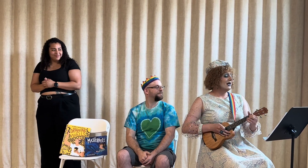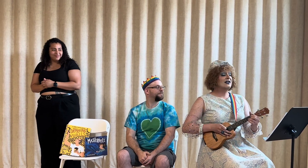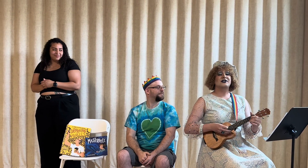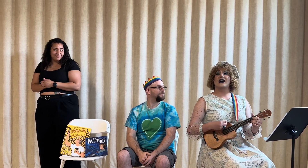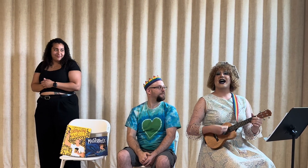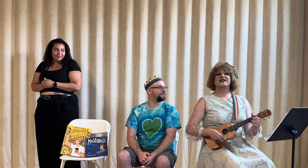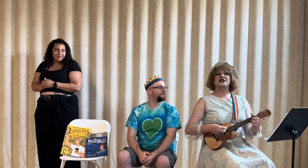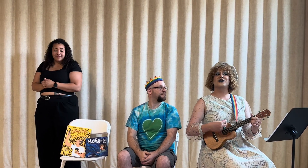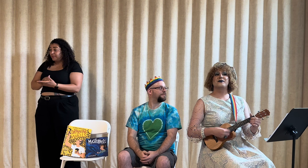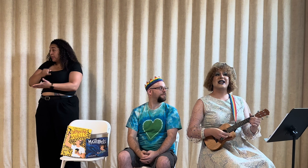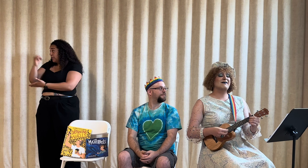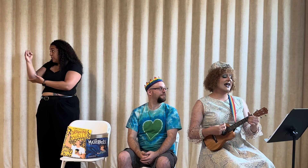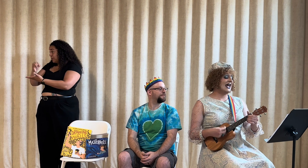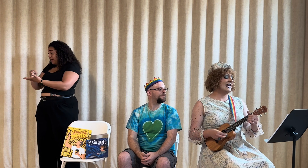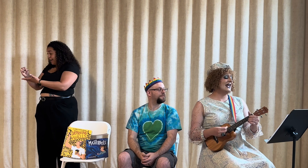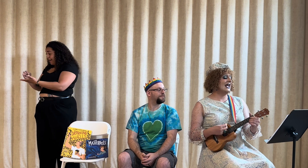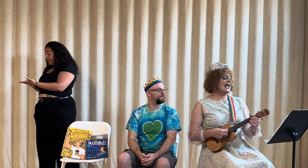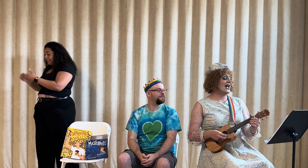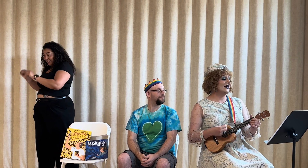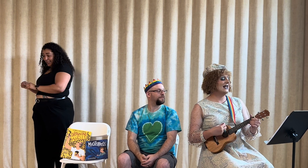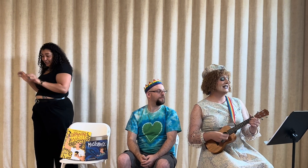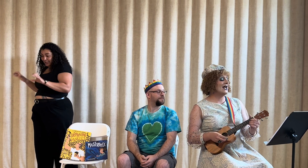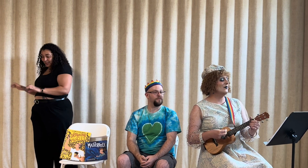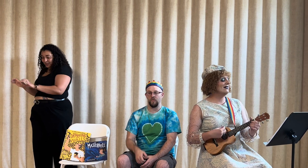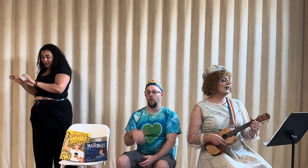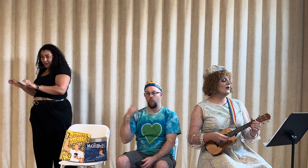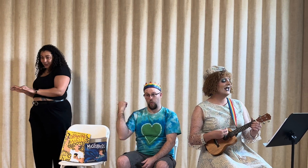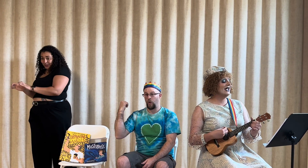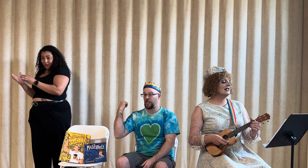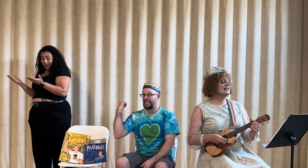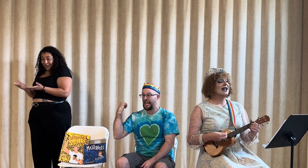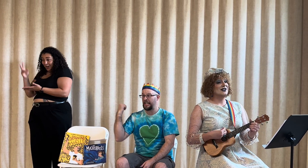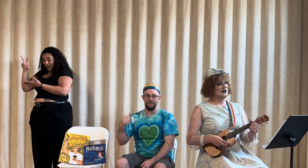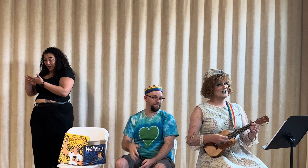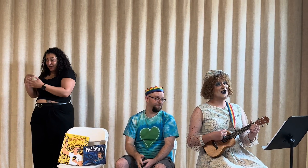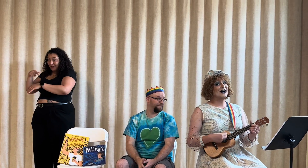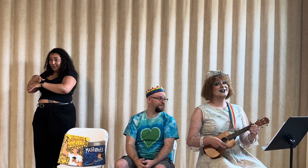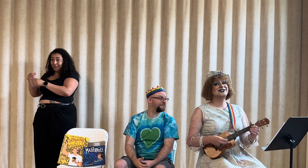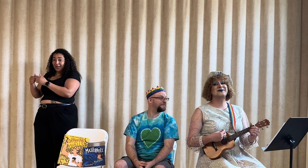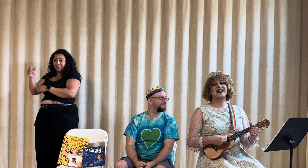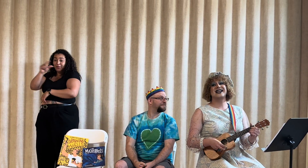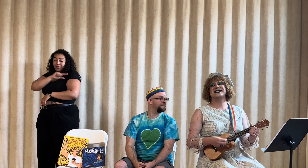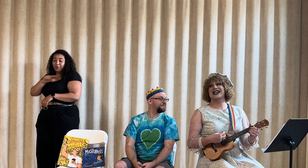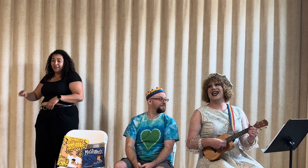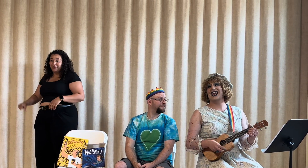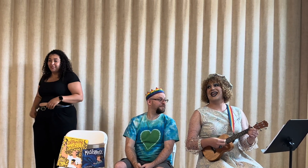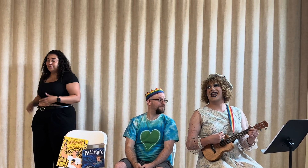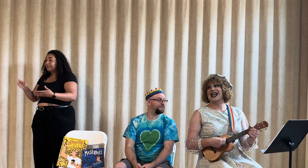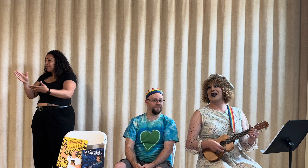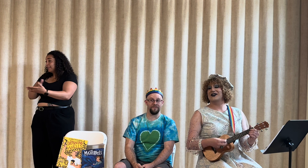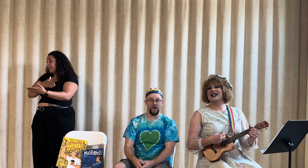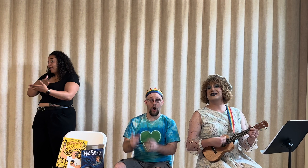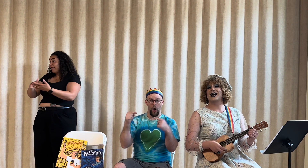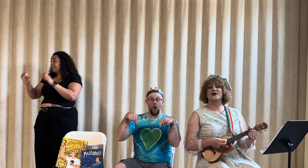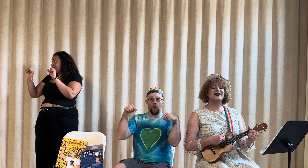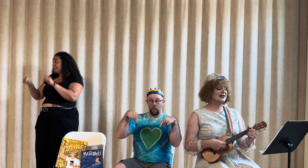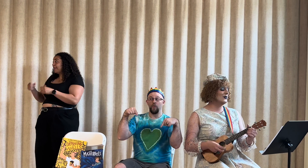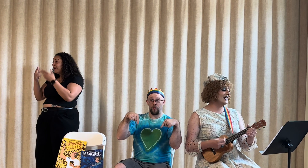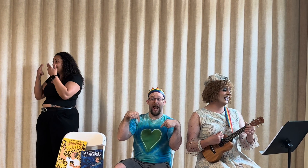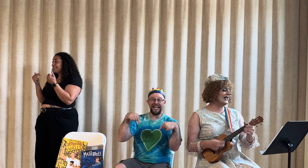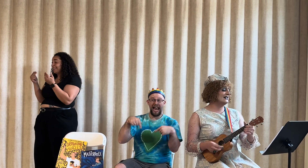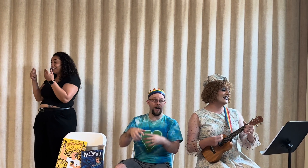There's crafts to be making at Reading Time with the Queens! There's songs to be singing at Reading Time with the Queens!